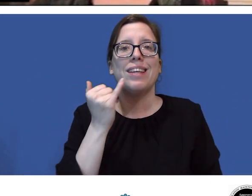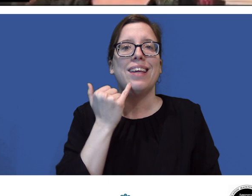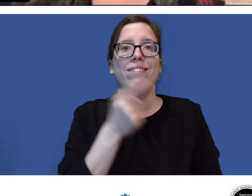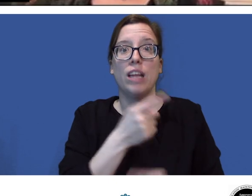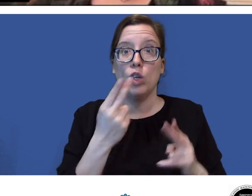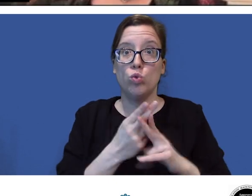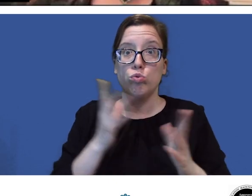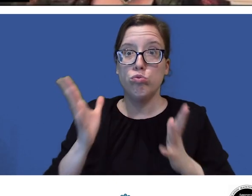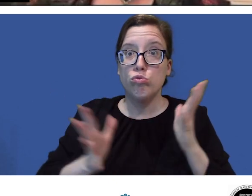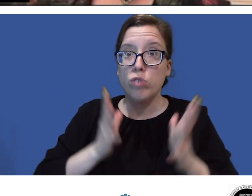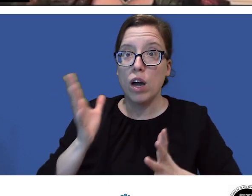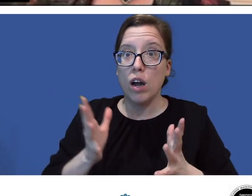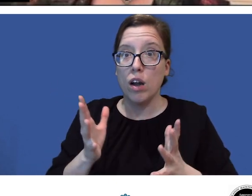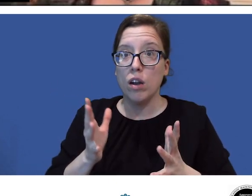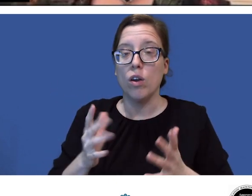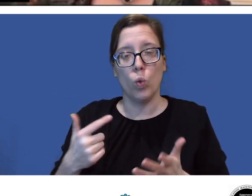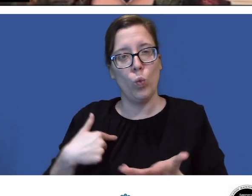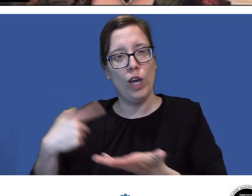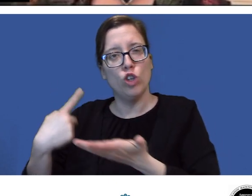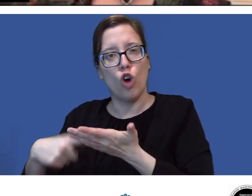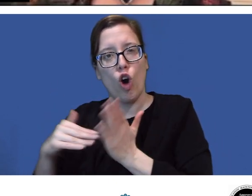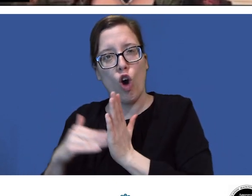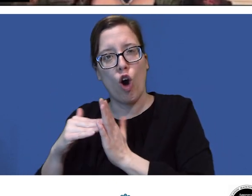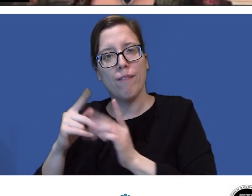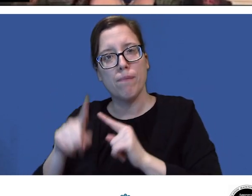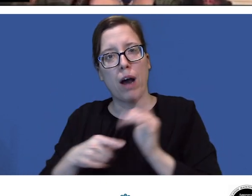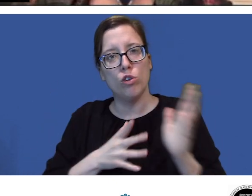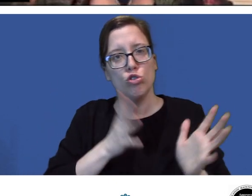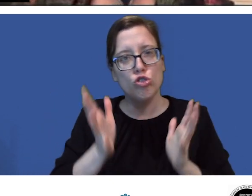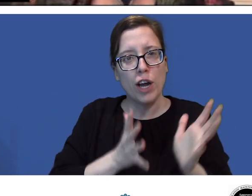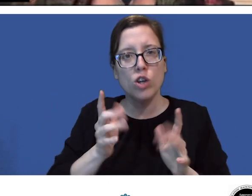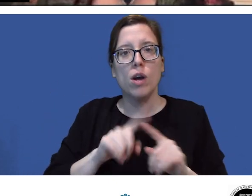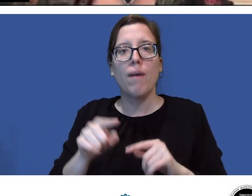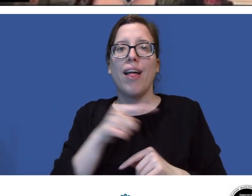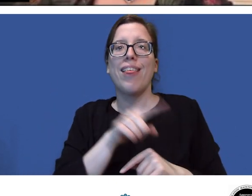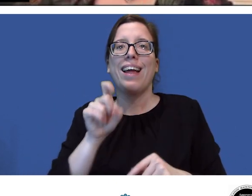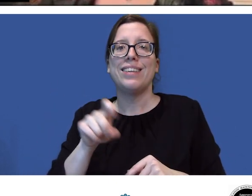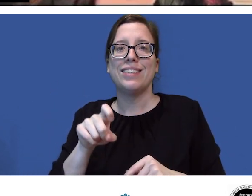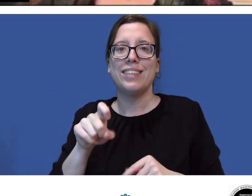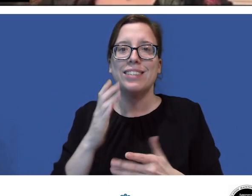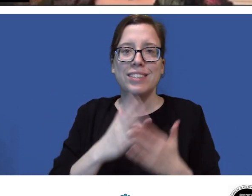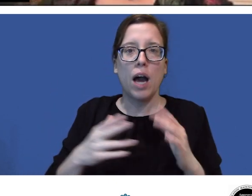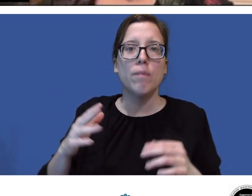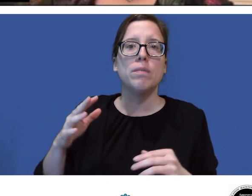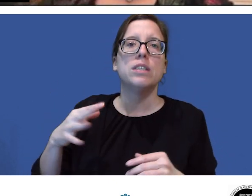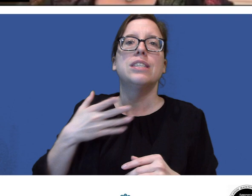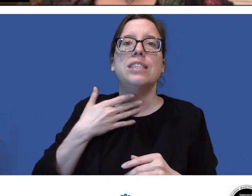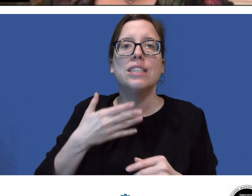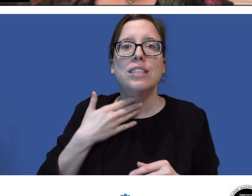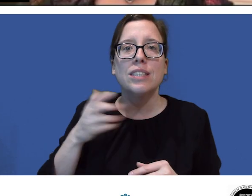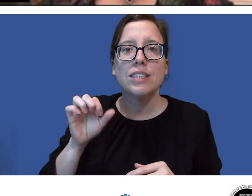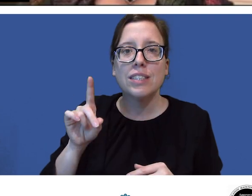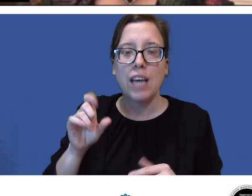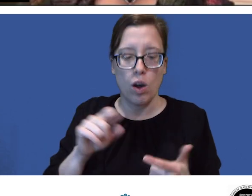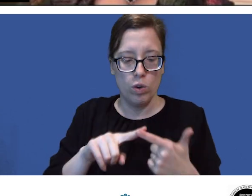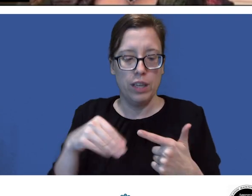If a kid uses gestures–I talk a lot about gestures–but they need some sounds.